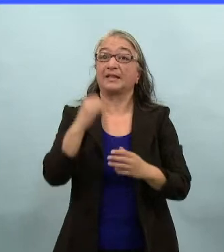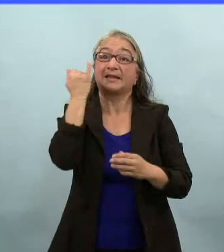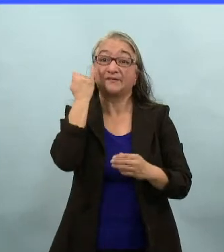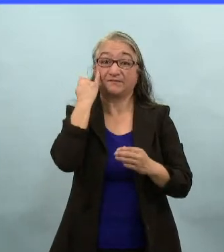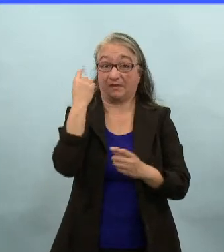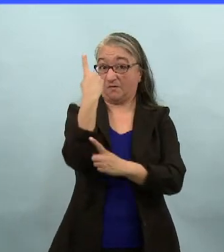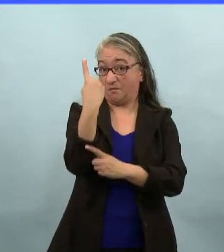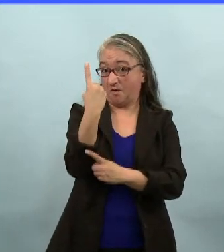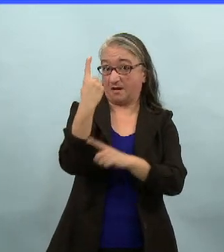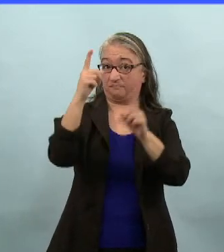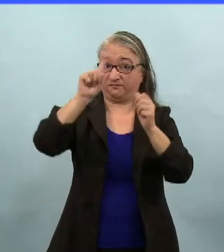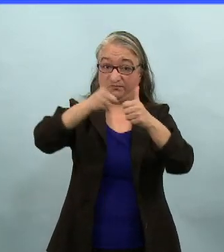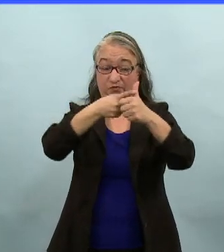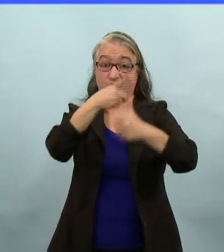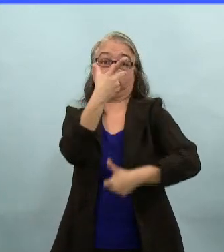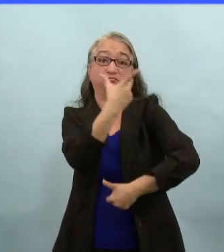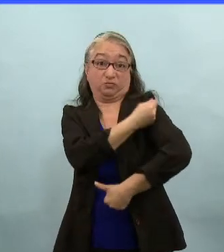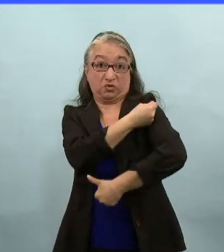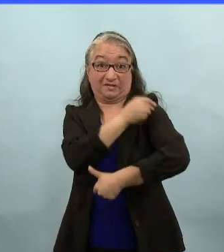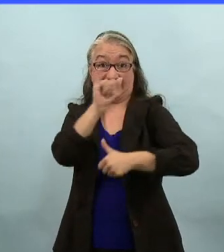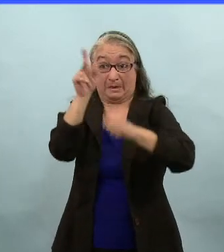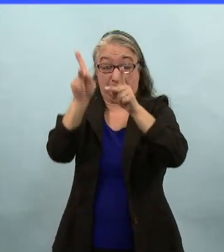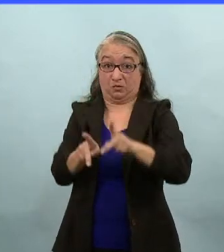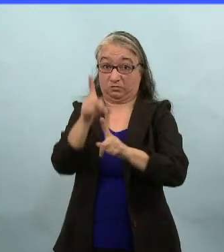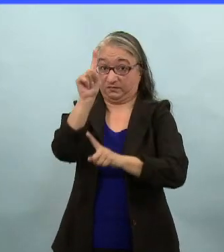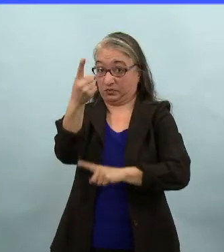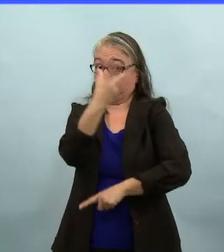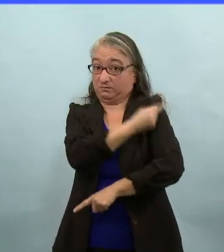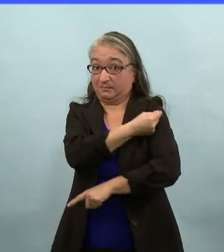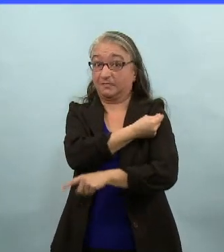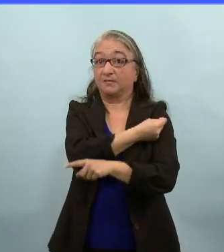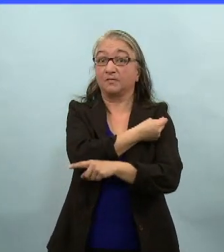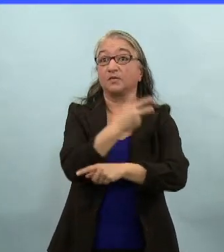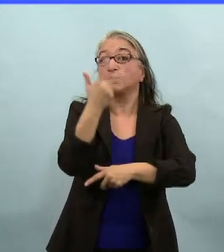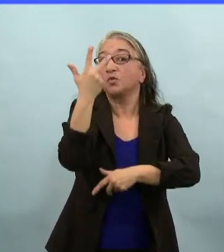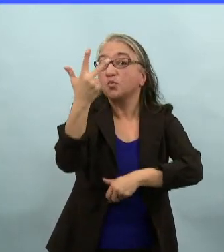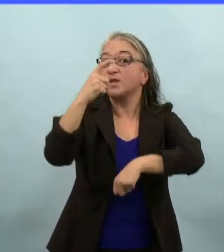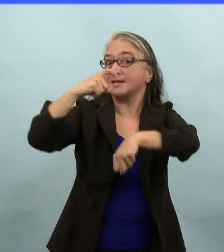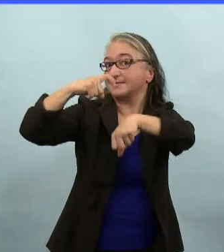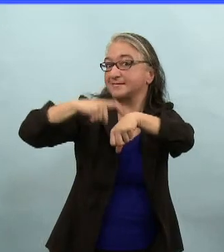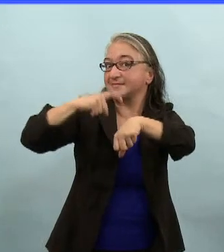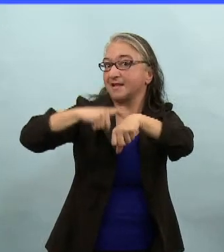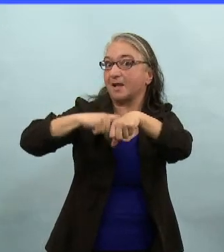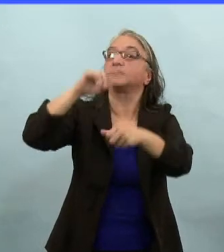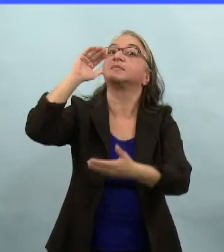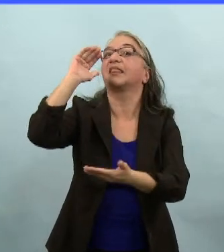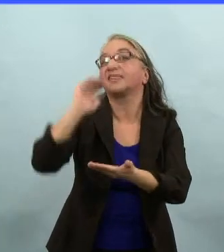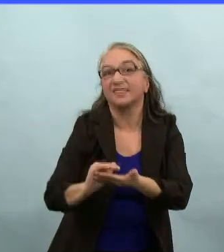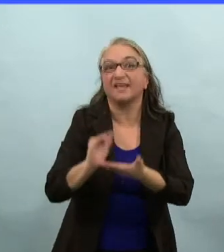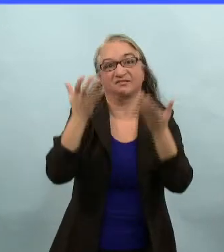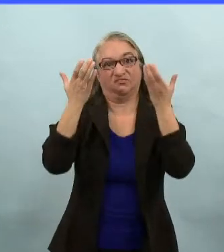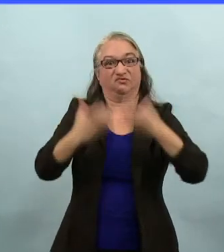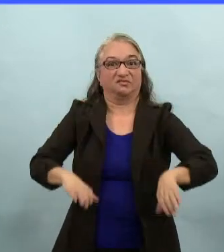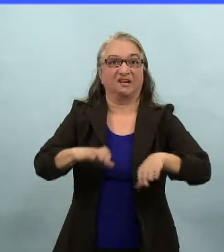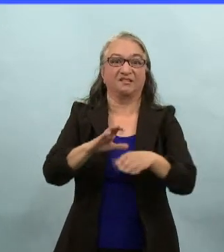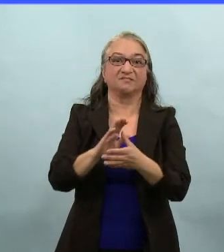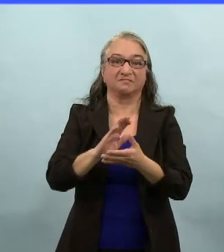the vaccine is three times less likely to end up in the icu compared to someone who is unvaccinated